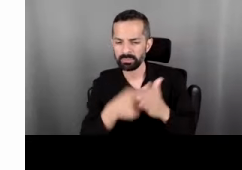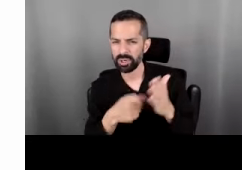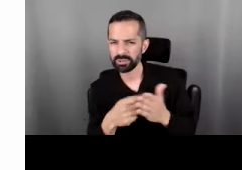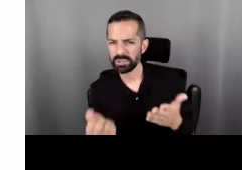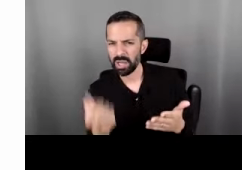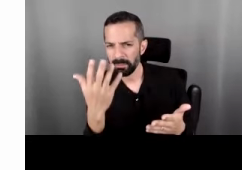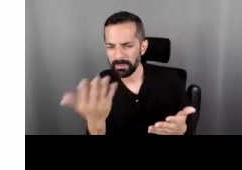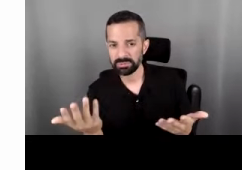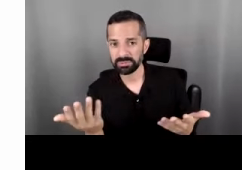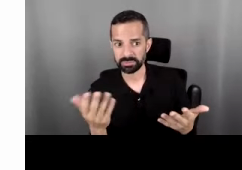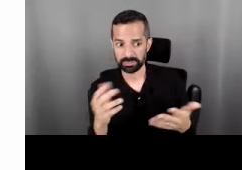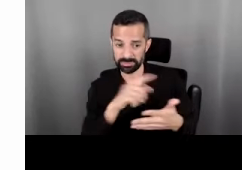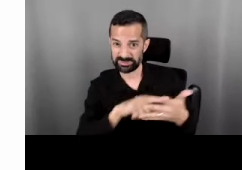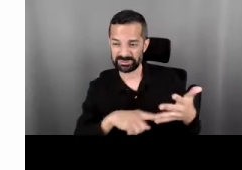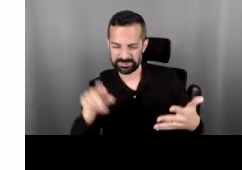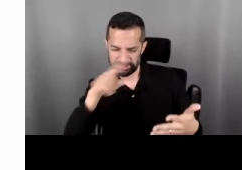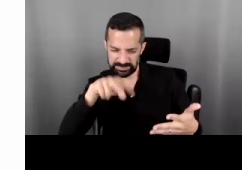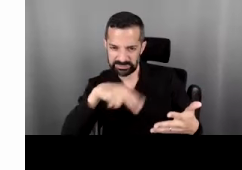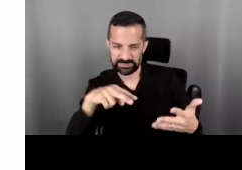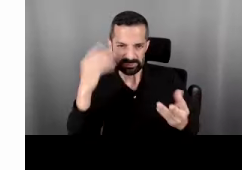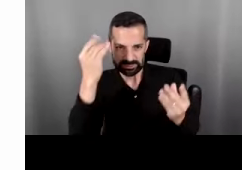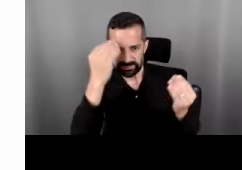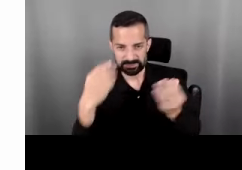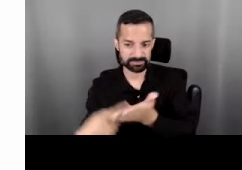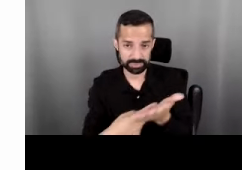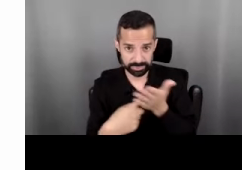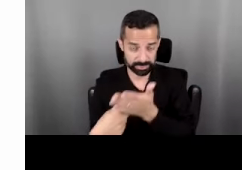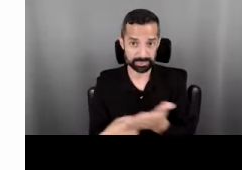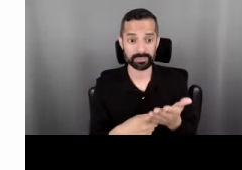So that the initial due diligence is conducted